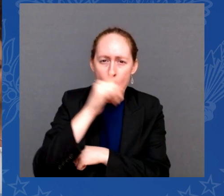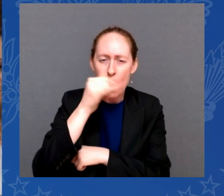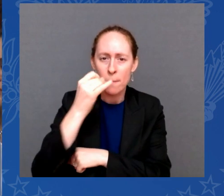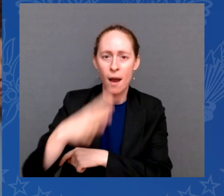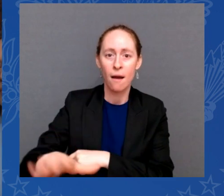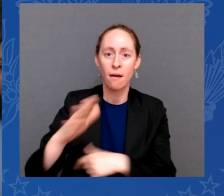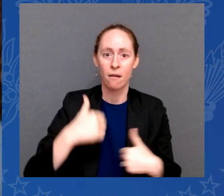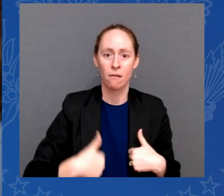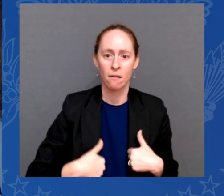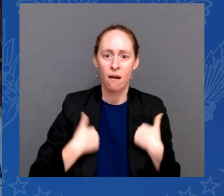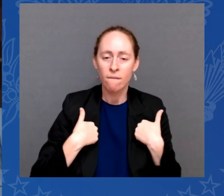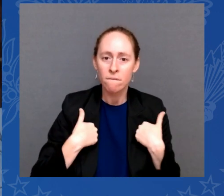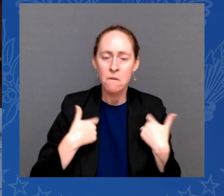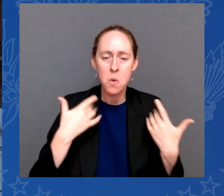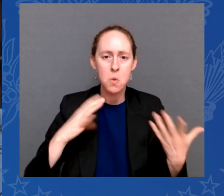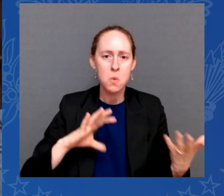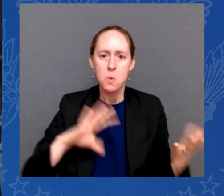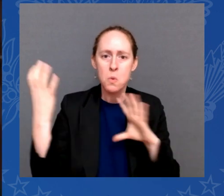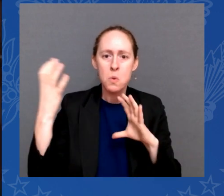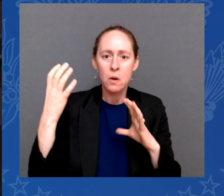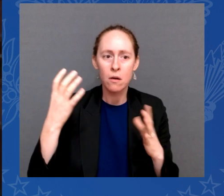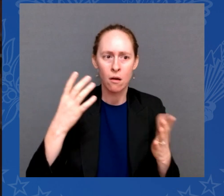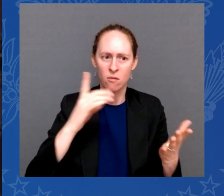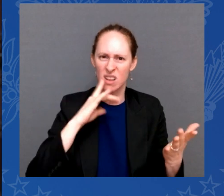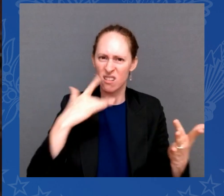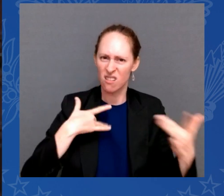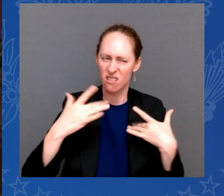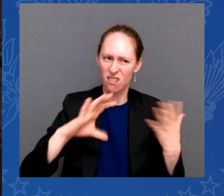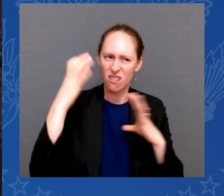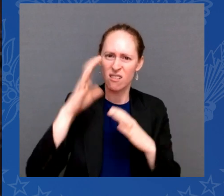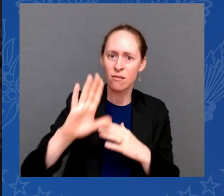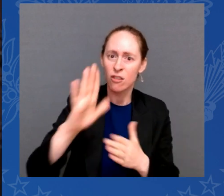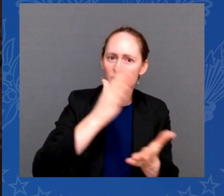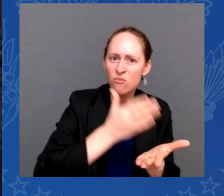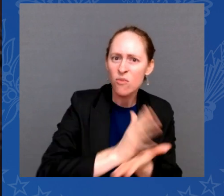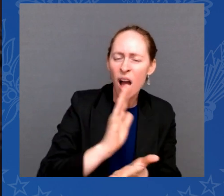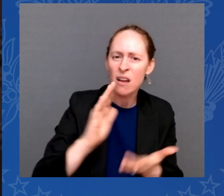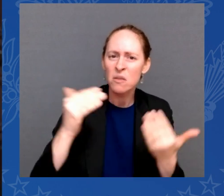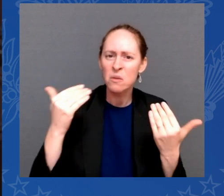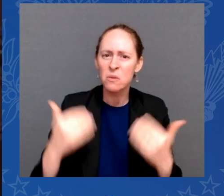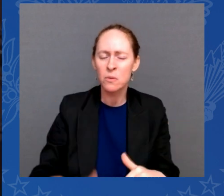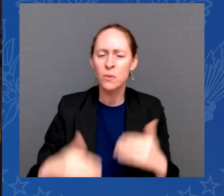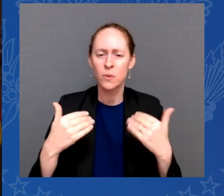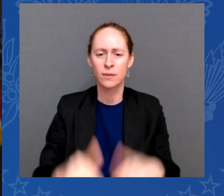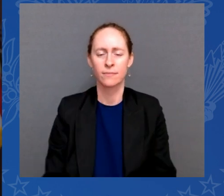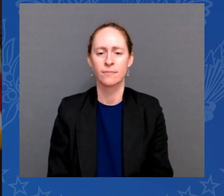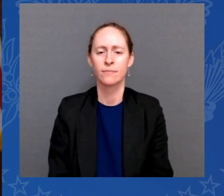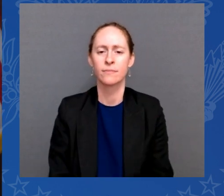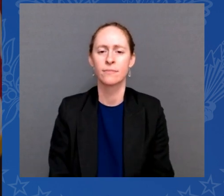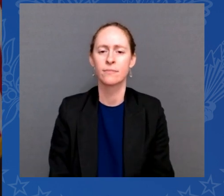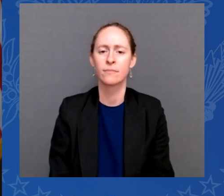And we know that the harms caused by these laws have been and will continue to be especially severe